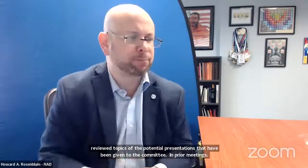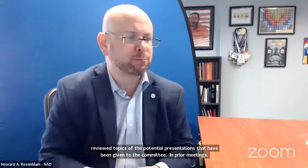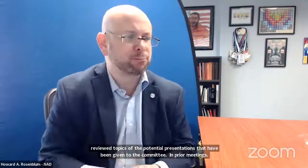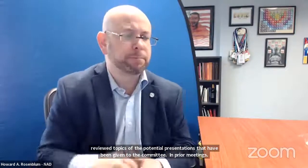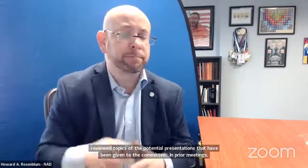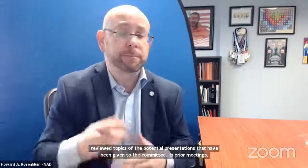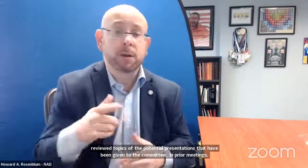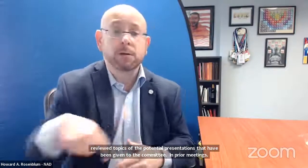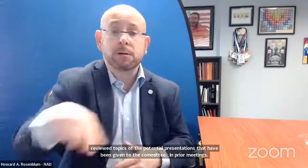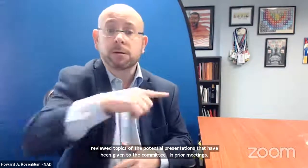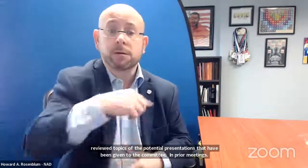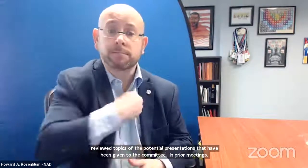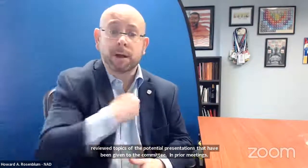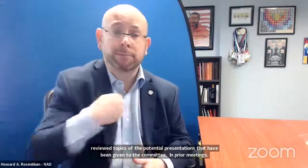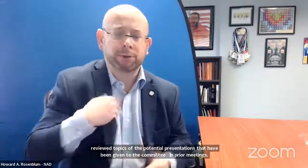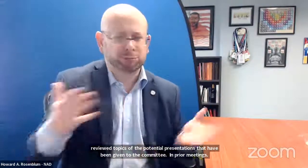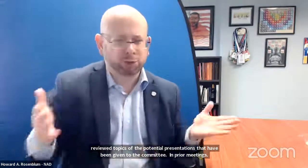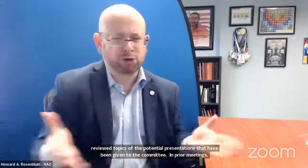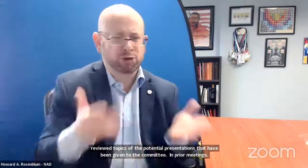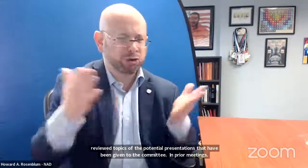That discussion is ongoing.